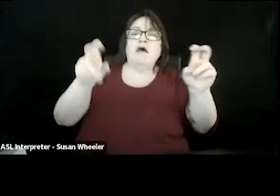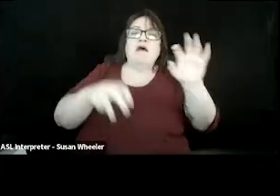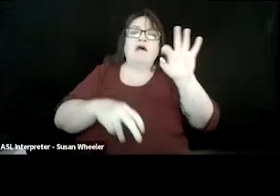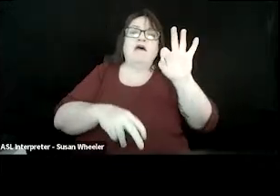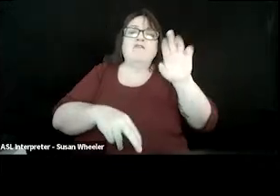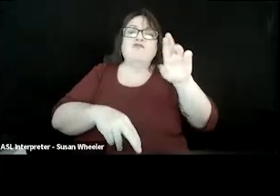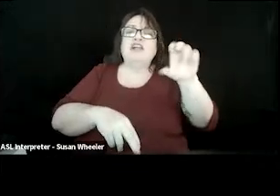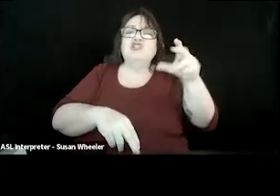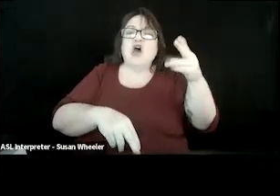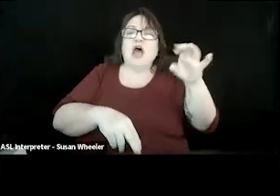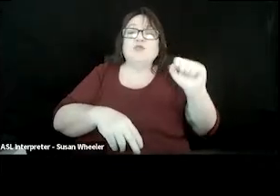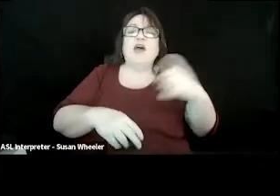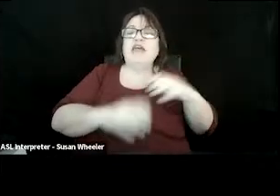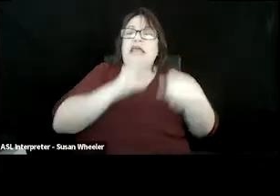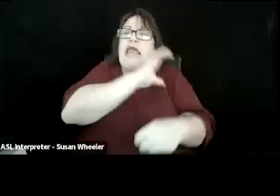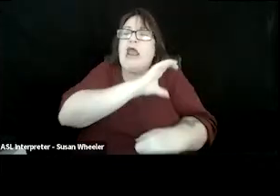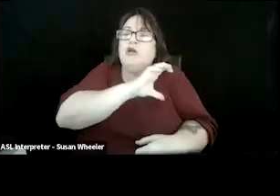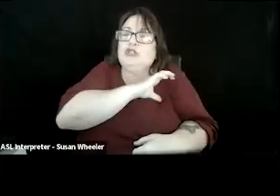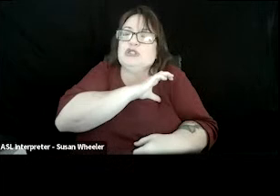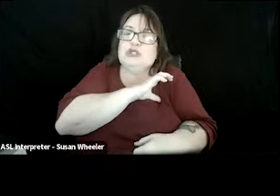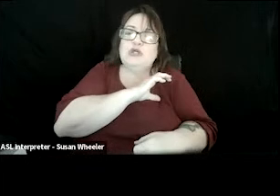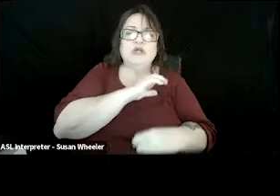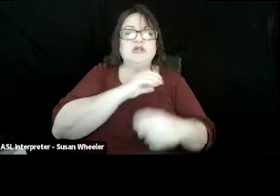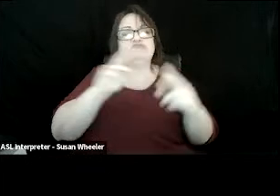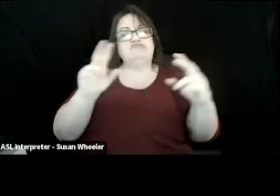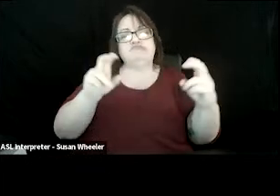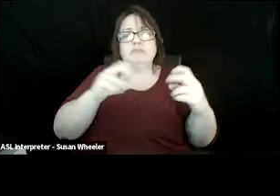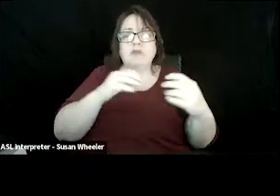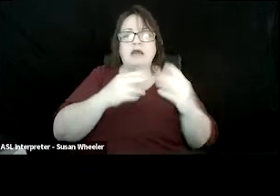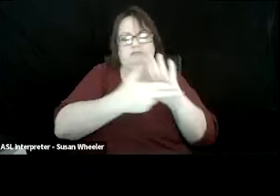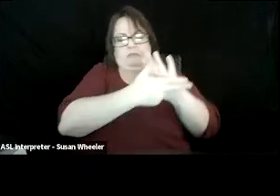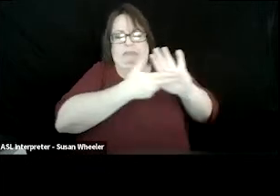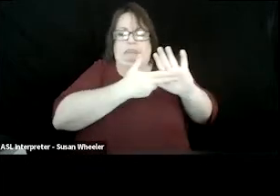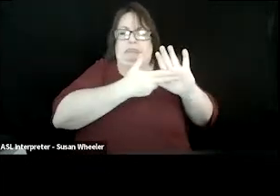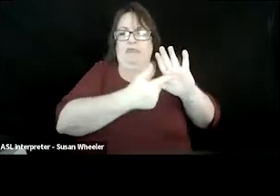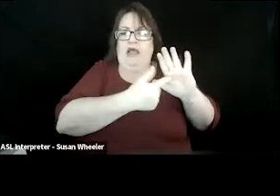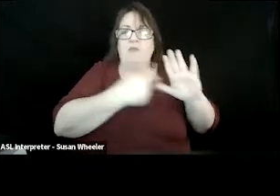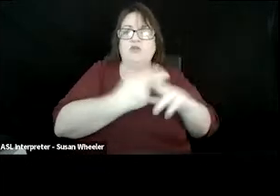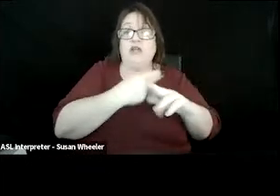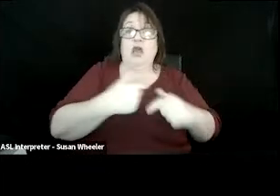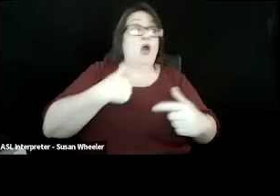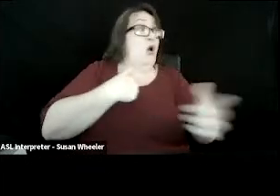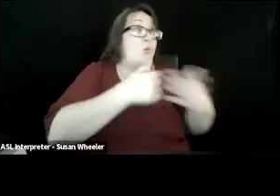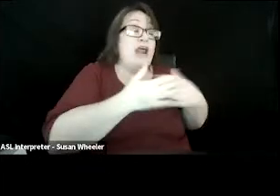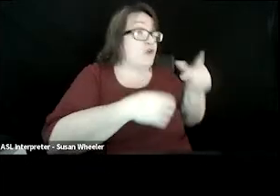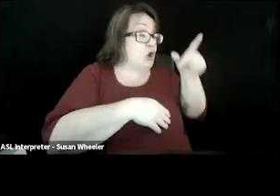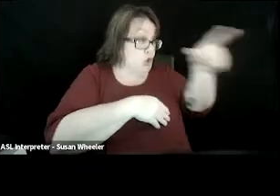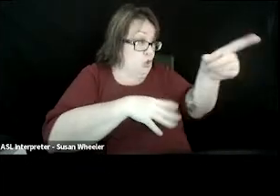that you use on the radio, when you work for an employer, you're basically saying whatever you do they own